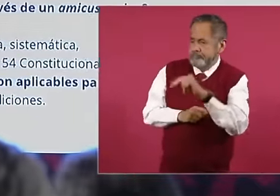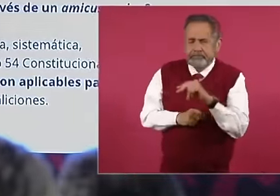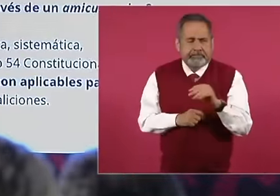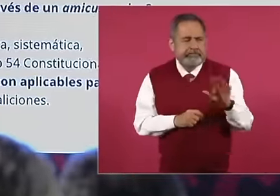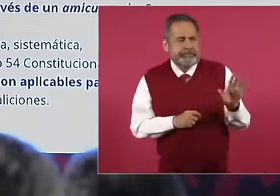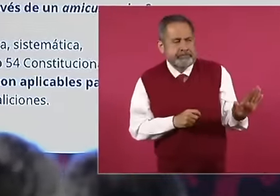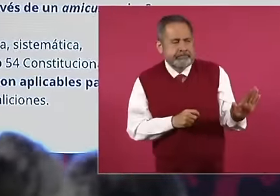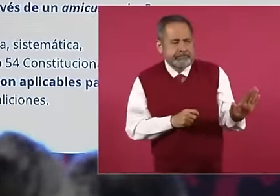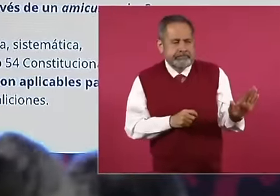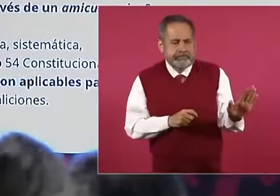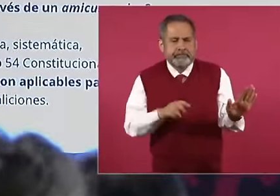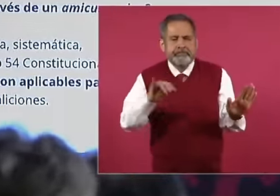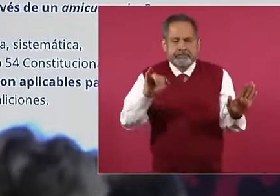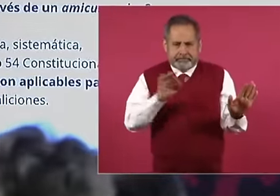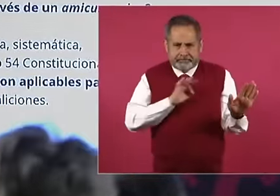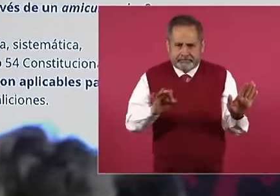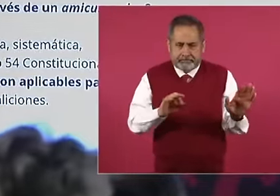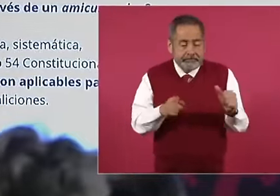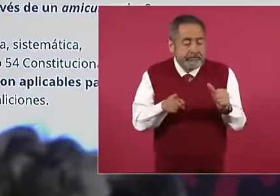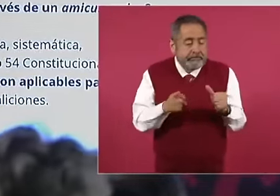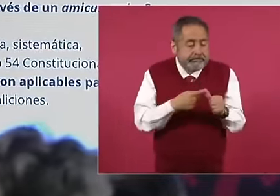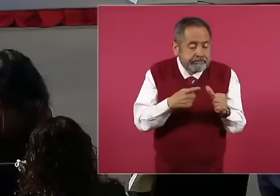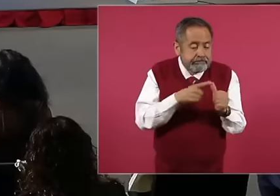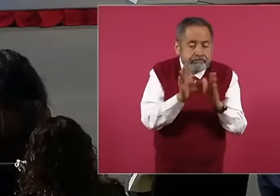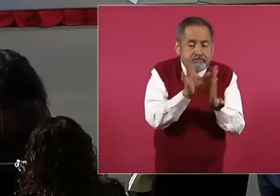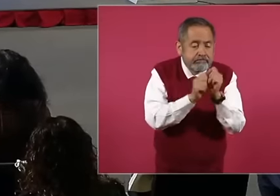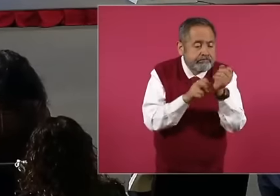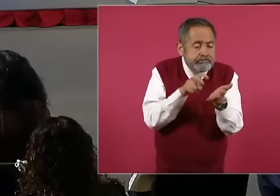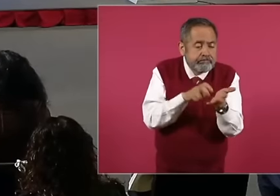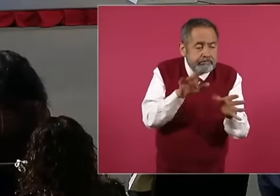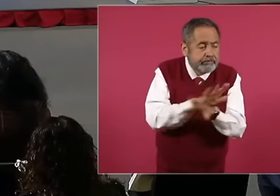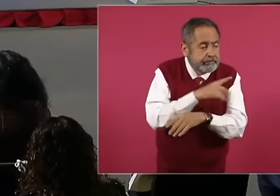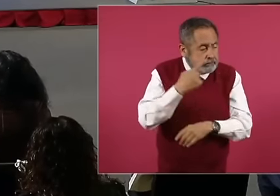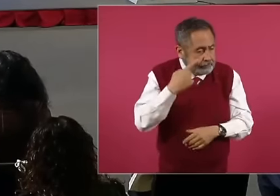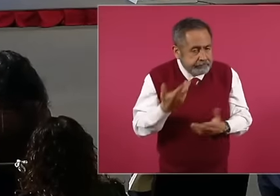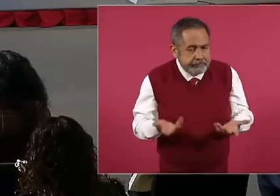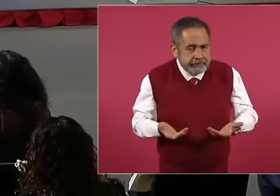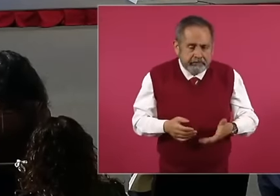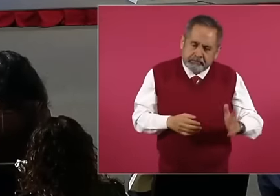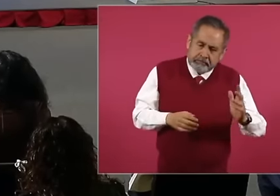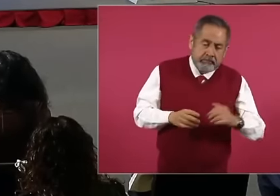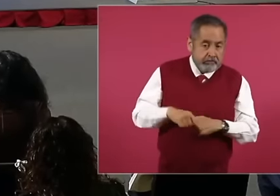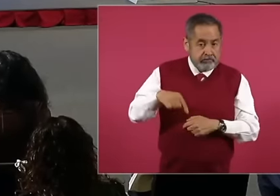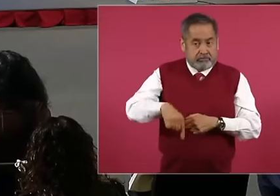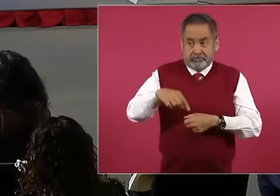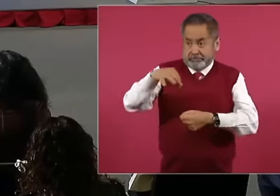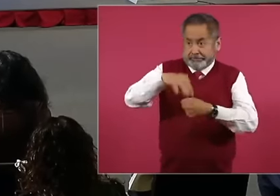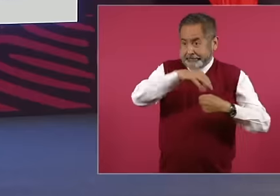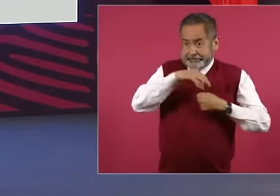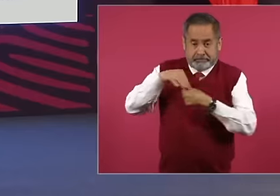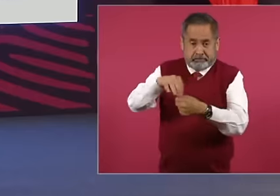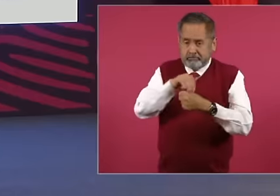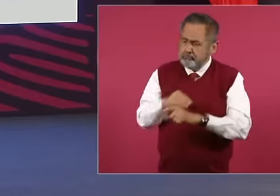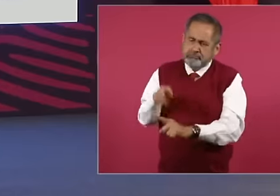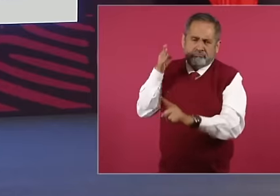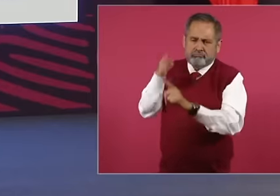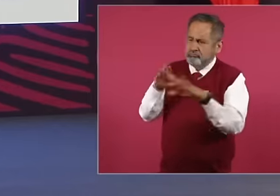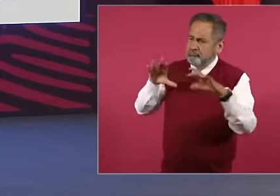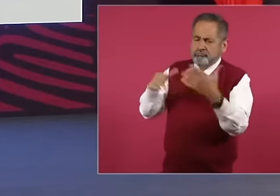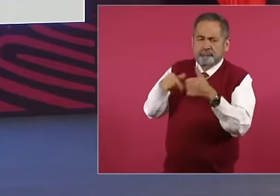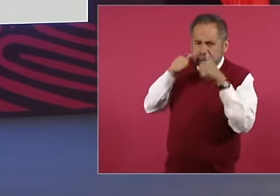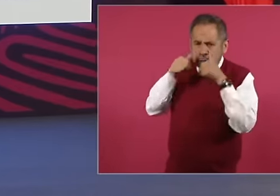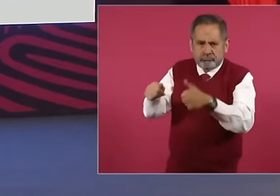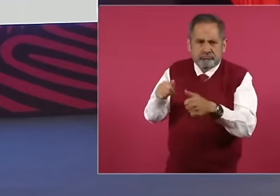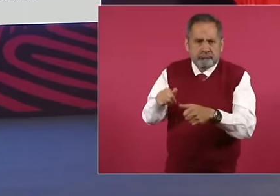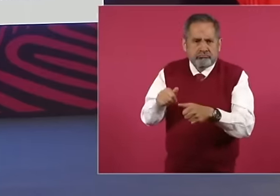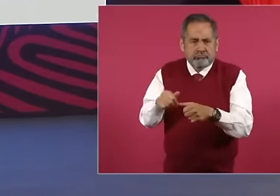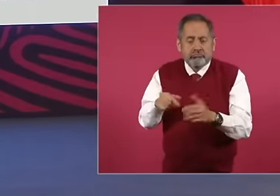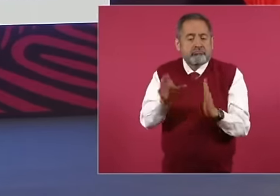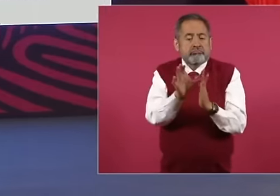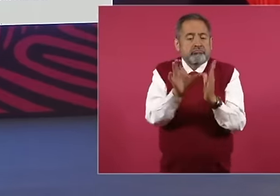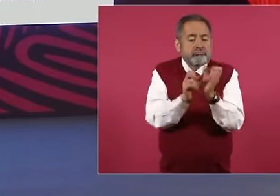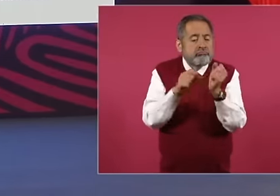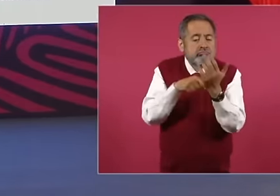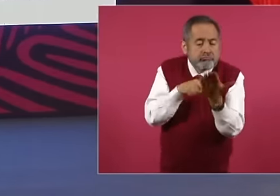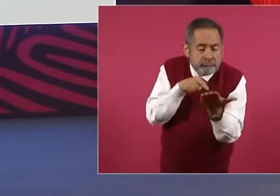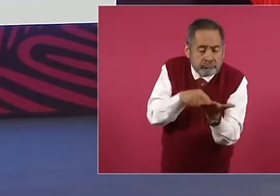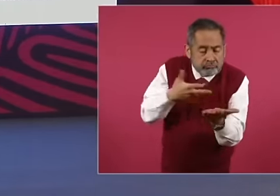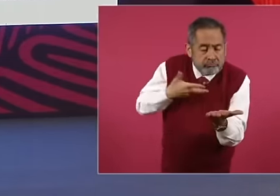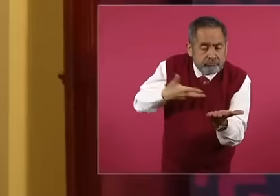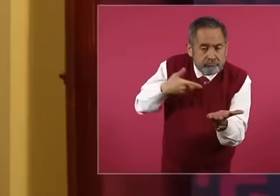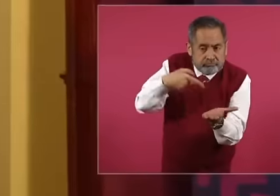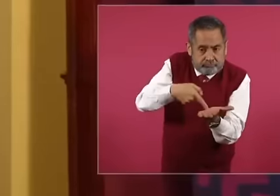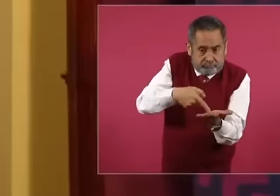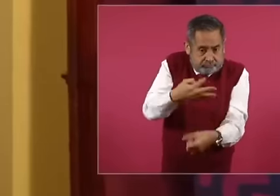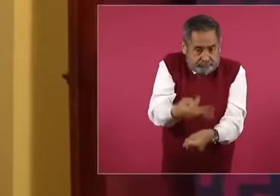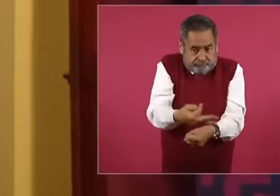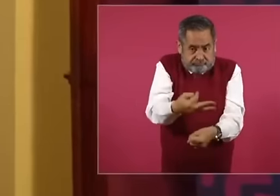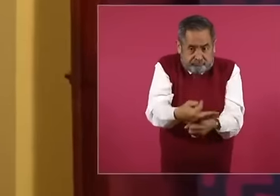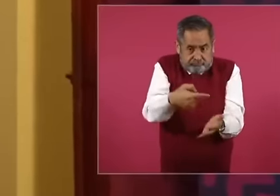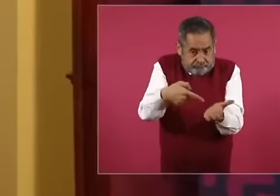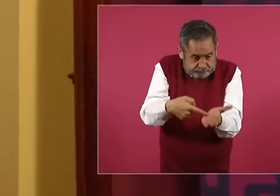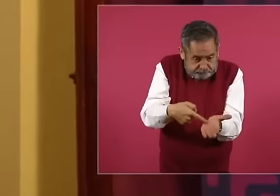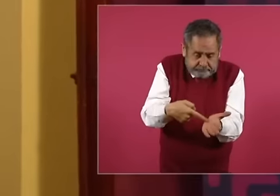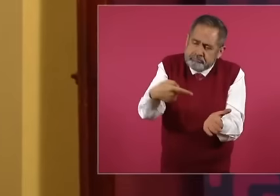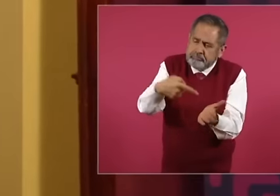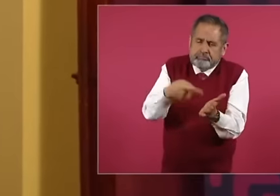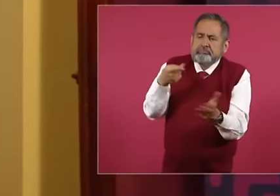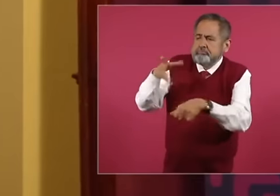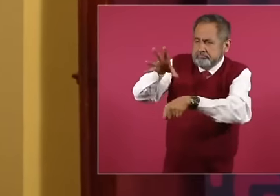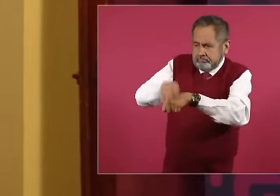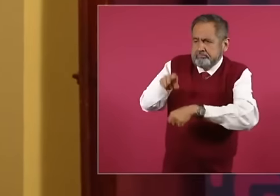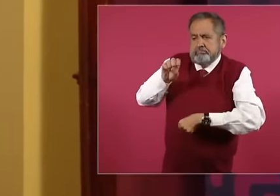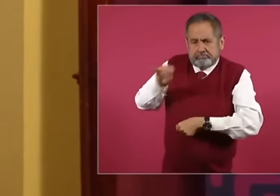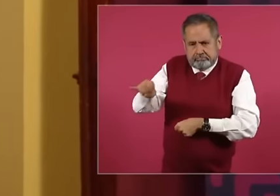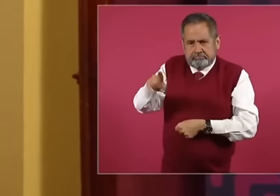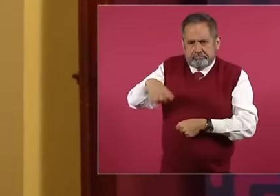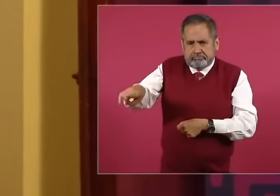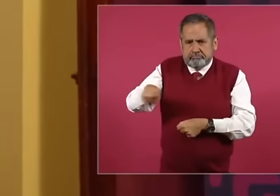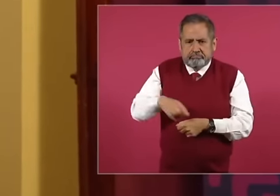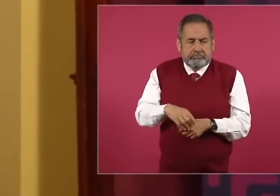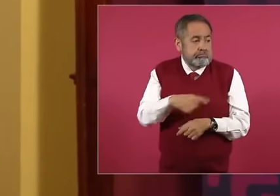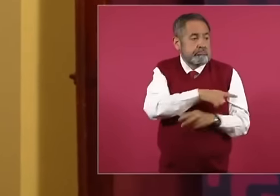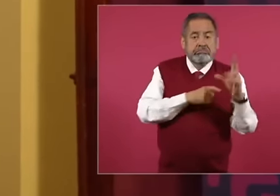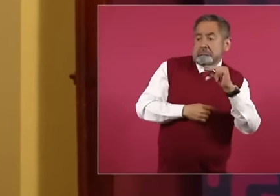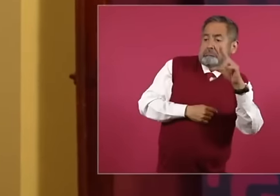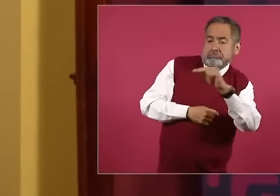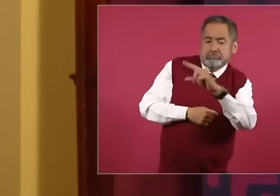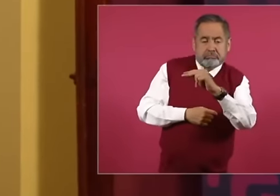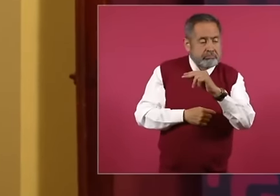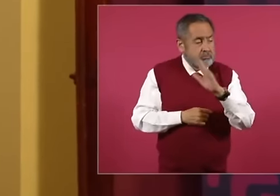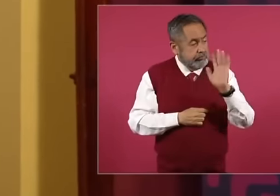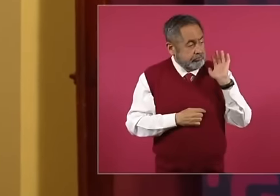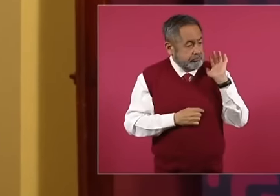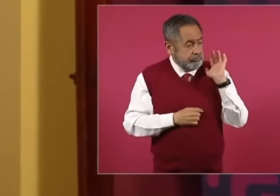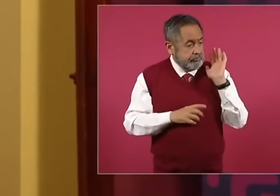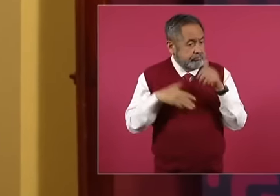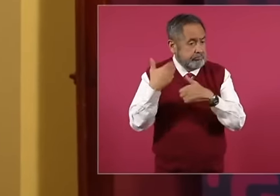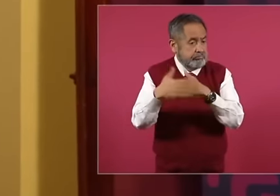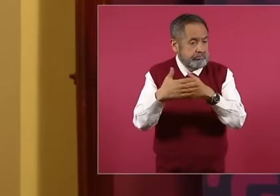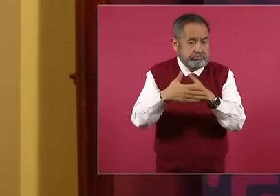reform the Constitution first, not this election is qualified based on the current legal framework,